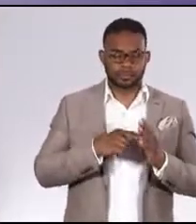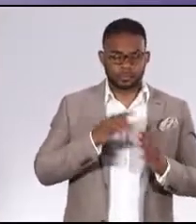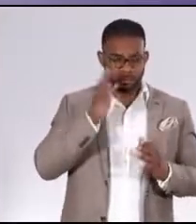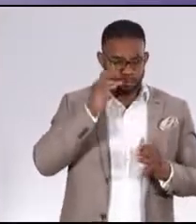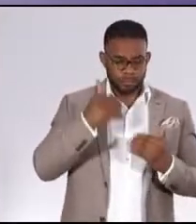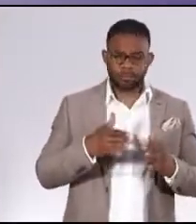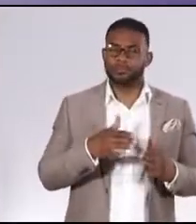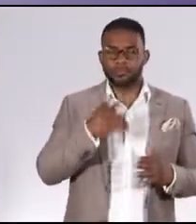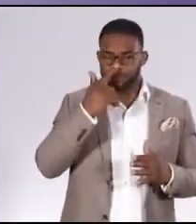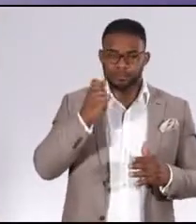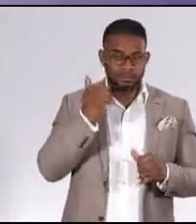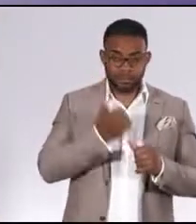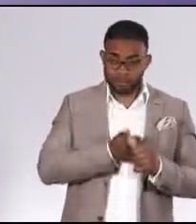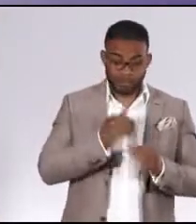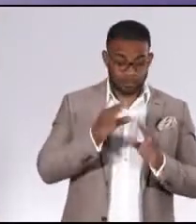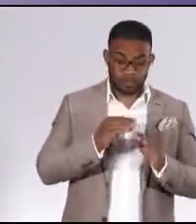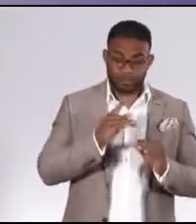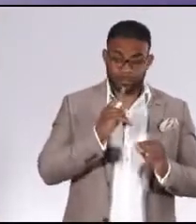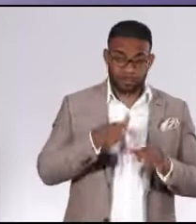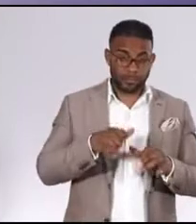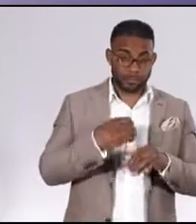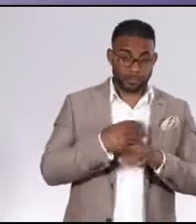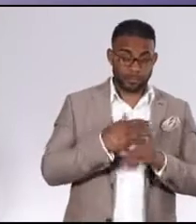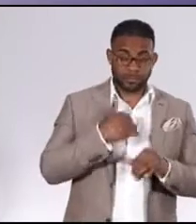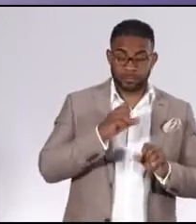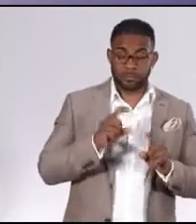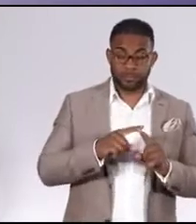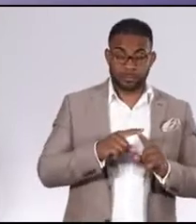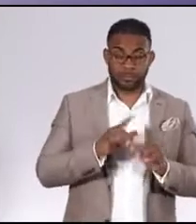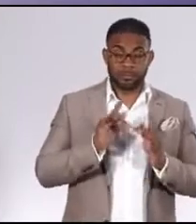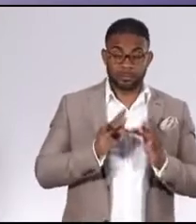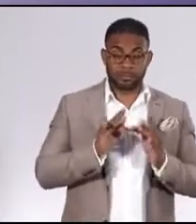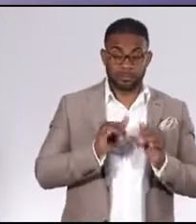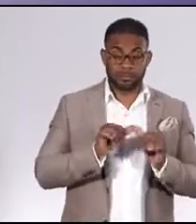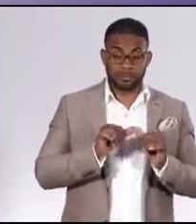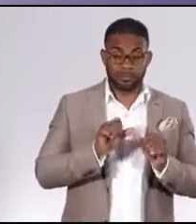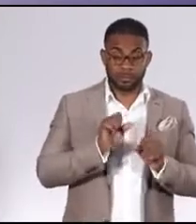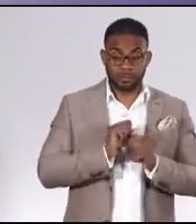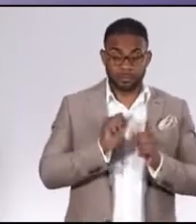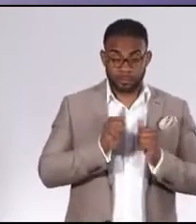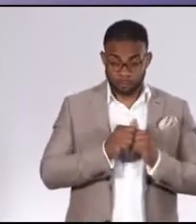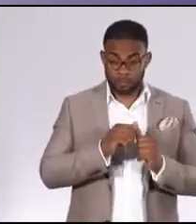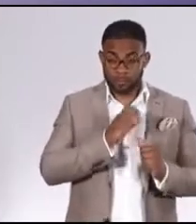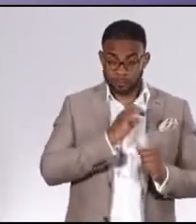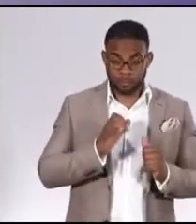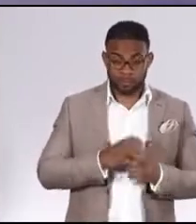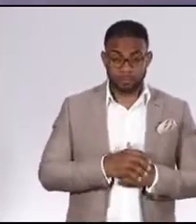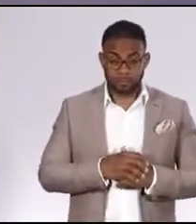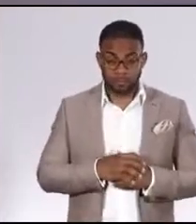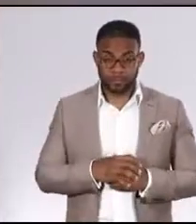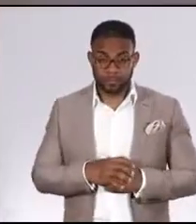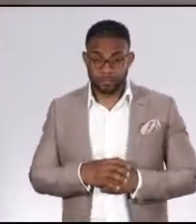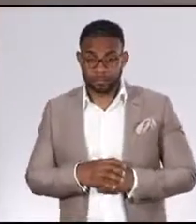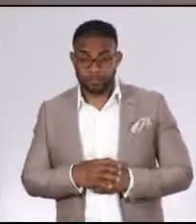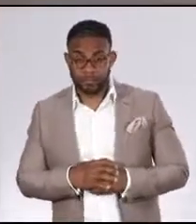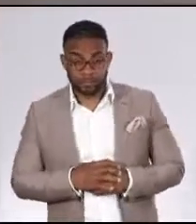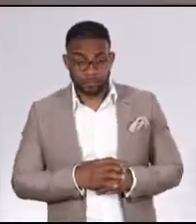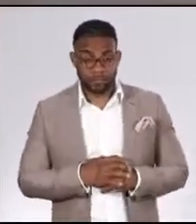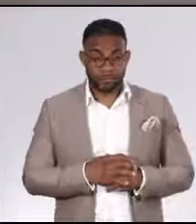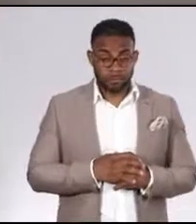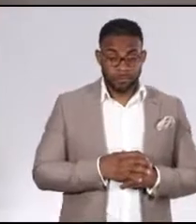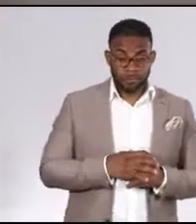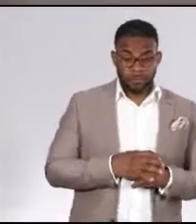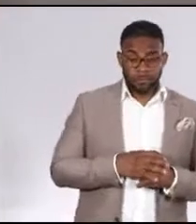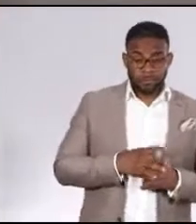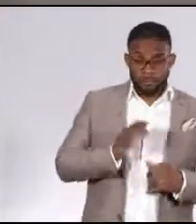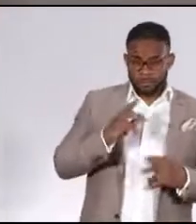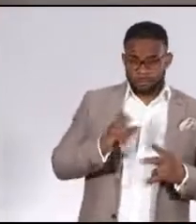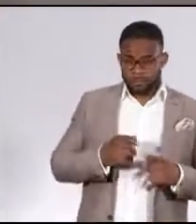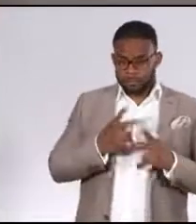Because every meeting was held virtually, I was able to continue working with my committees and groups. I could follow along with captions either provided by the host or